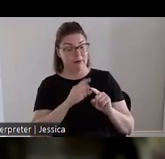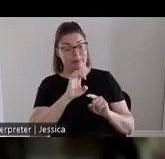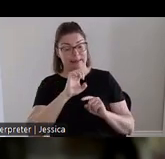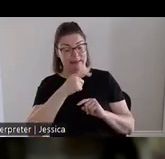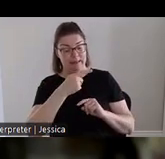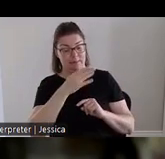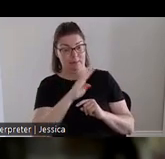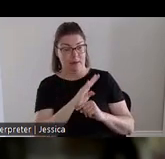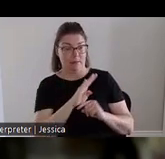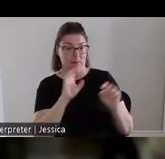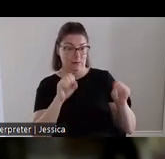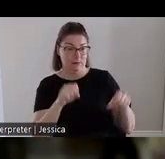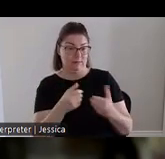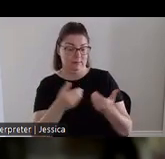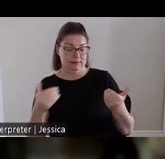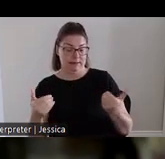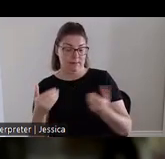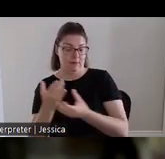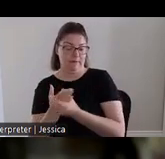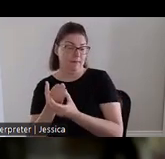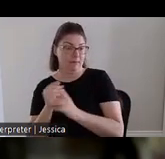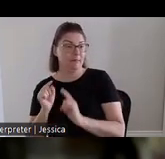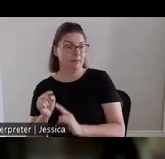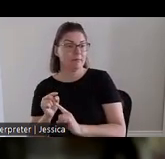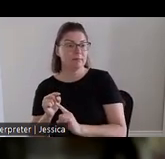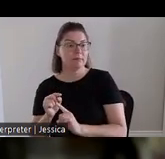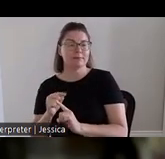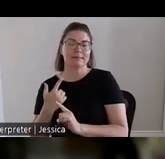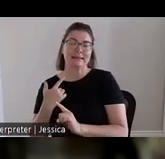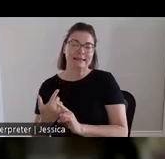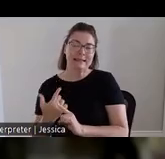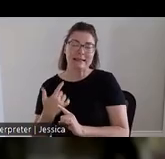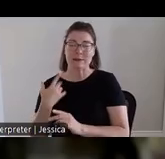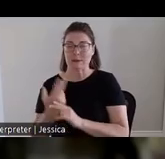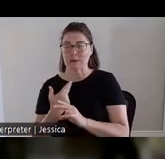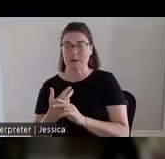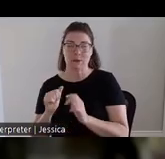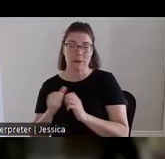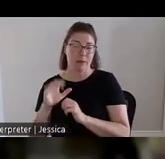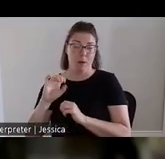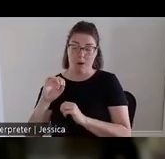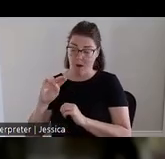of a file in a separate metadata file, and this is commonly used for ONIX, which is the